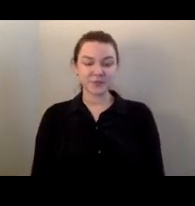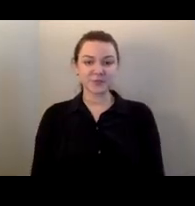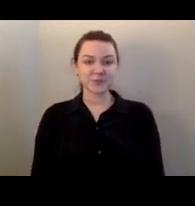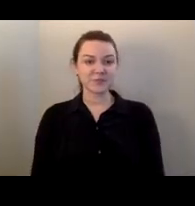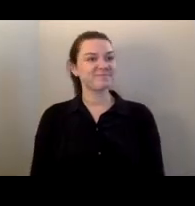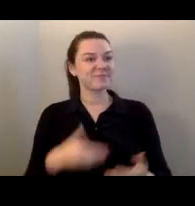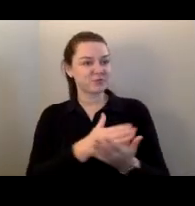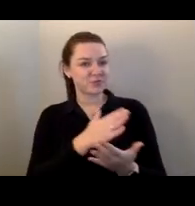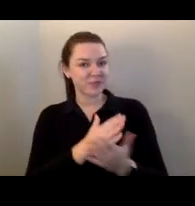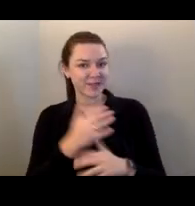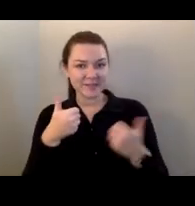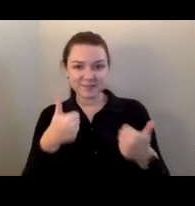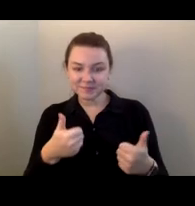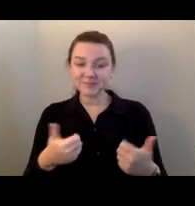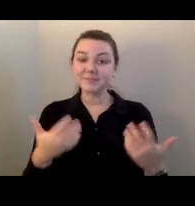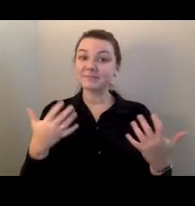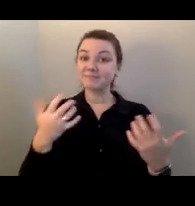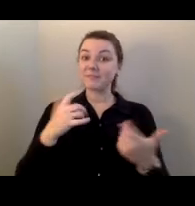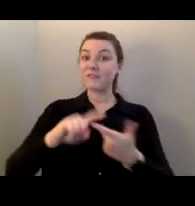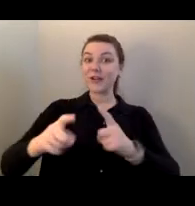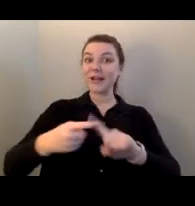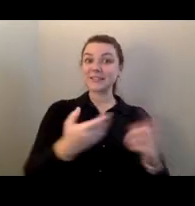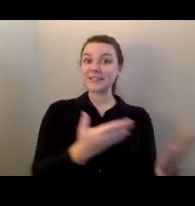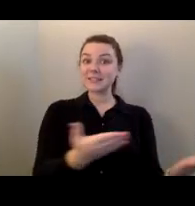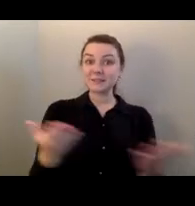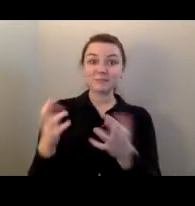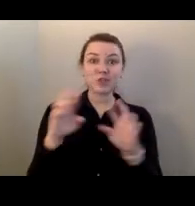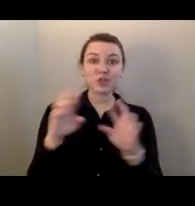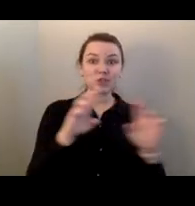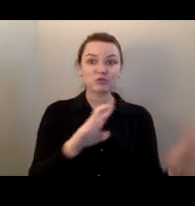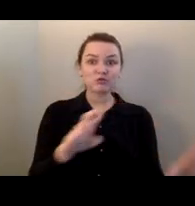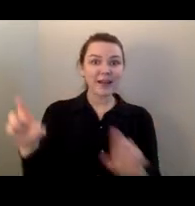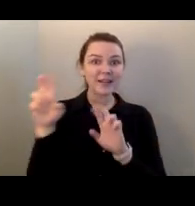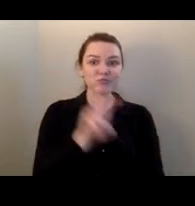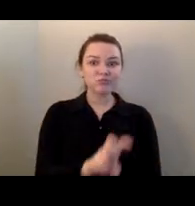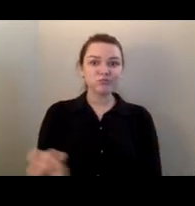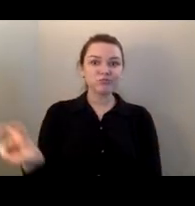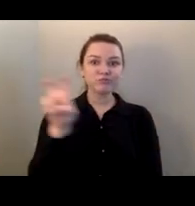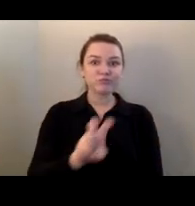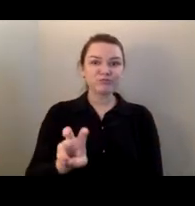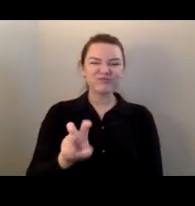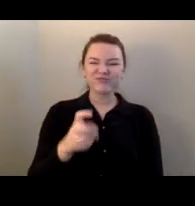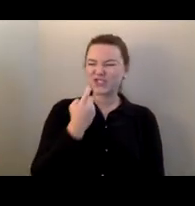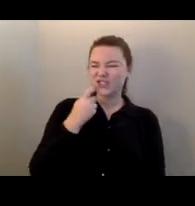So, friends, are we ready to go on a journey? So we just had a small portion of the chat